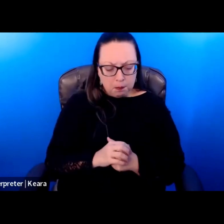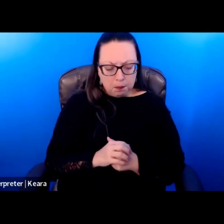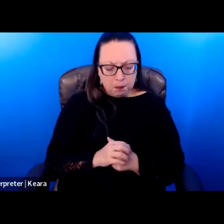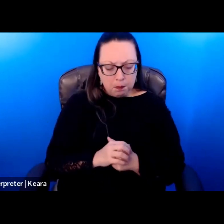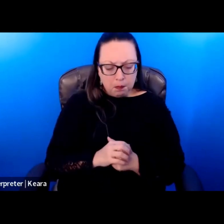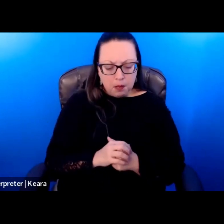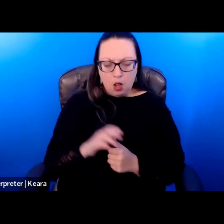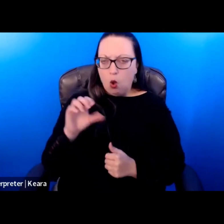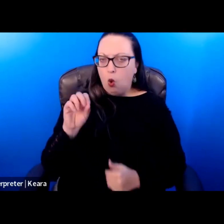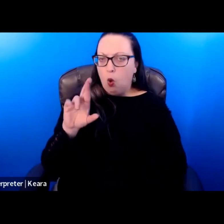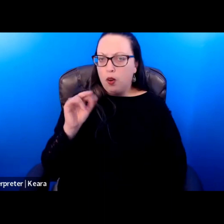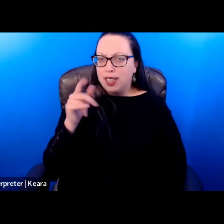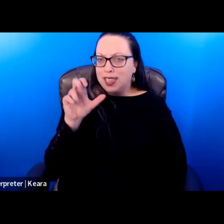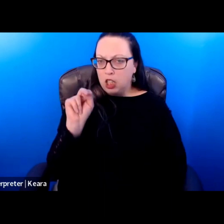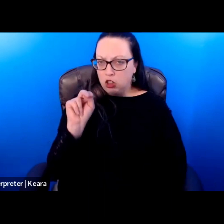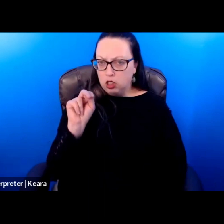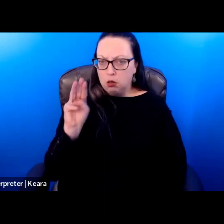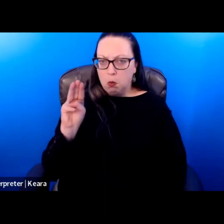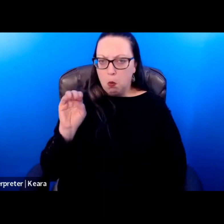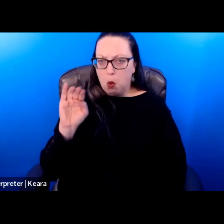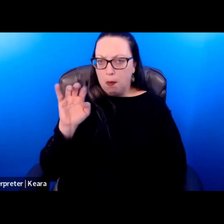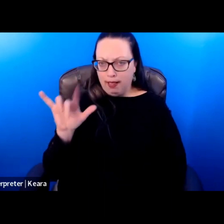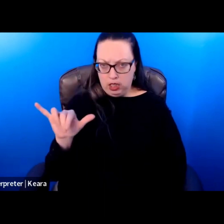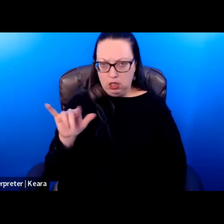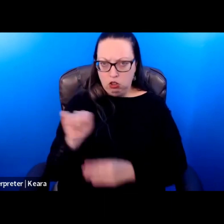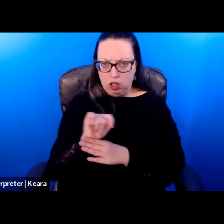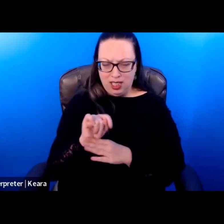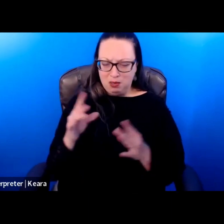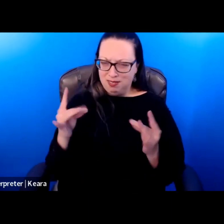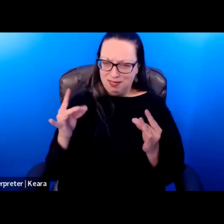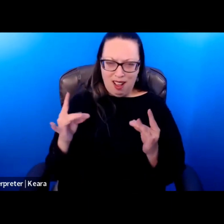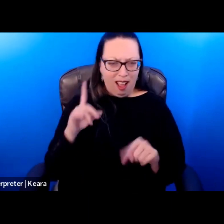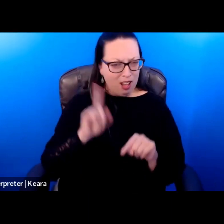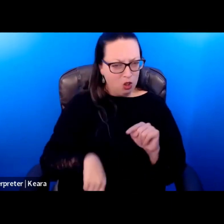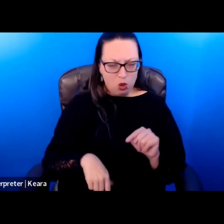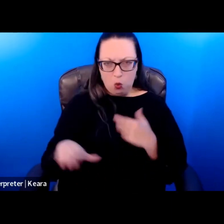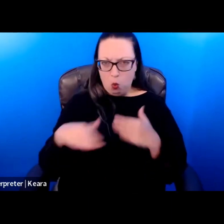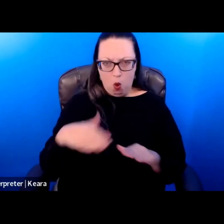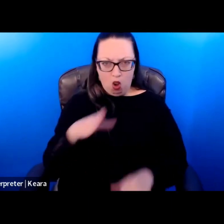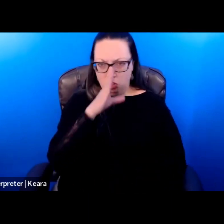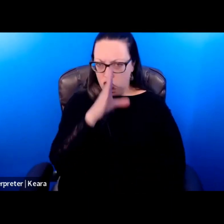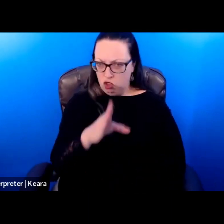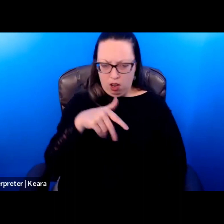training was very tricky because I noticed I could not walk in a straight line. Every time I walk